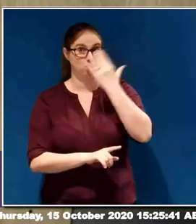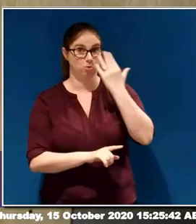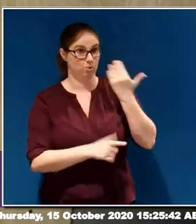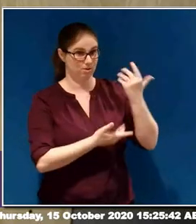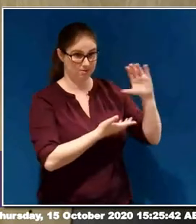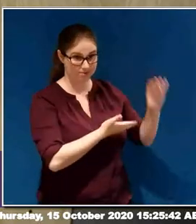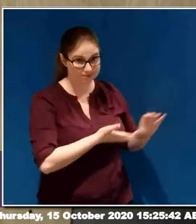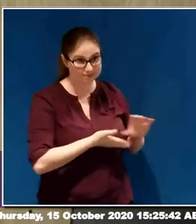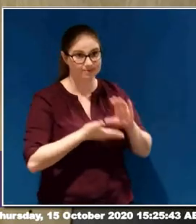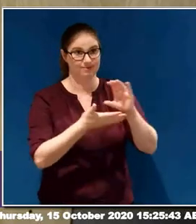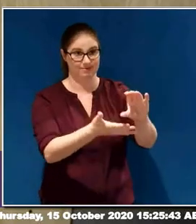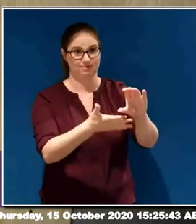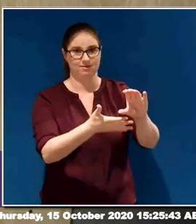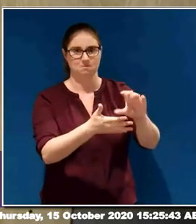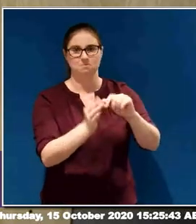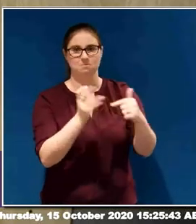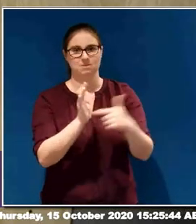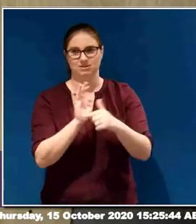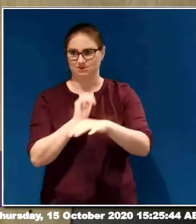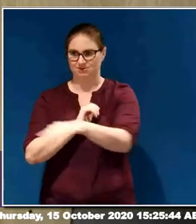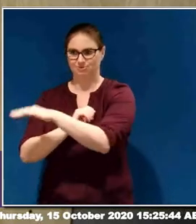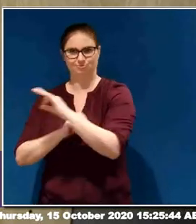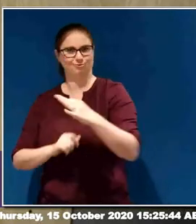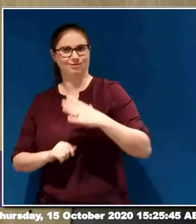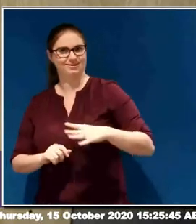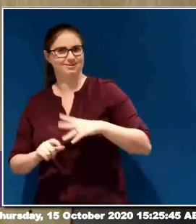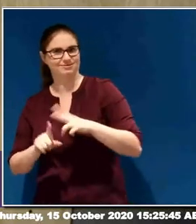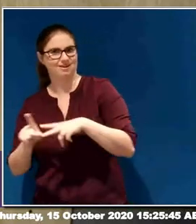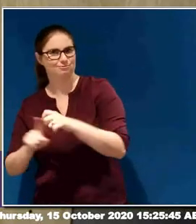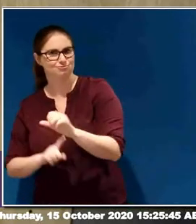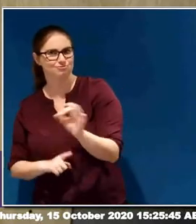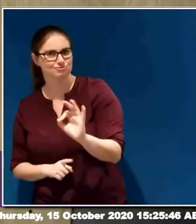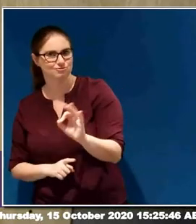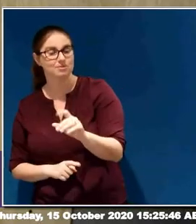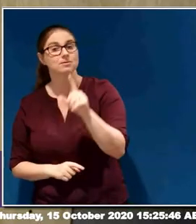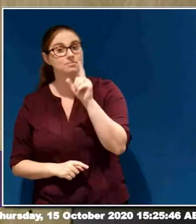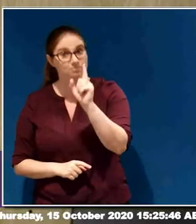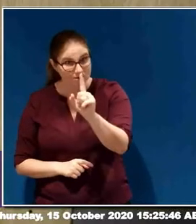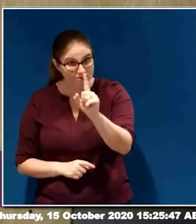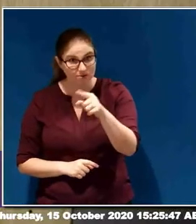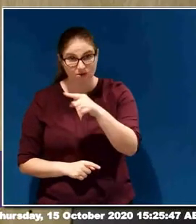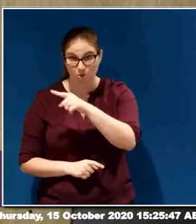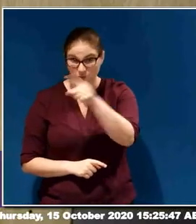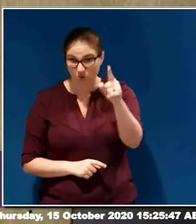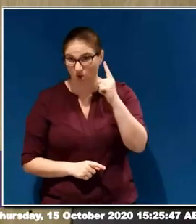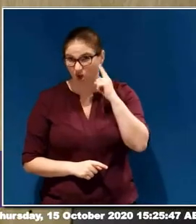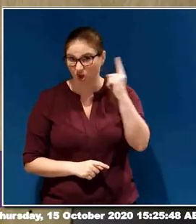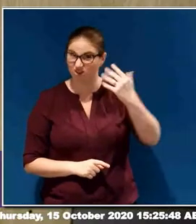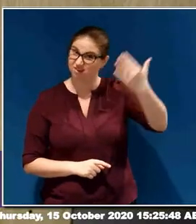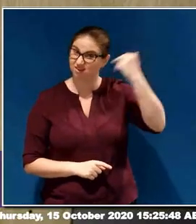also heard that that gets used and not necessarily for those students.